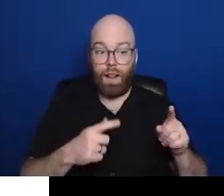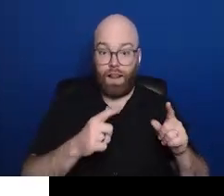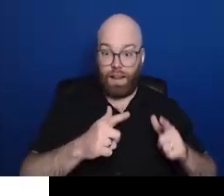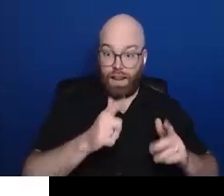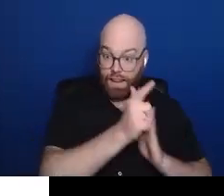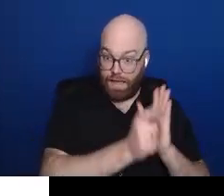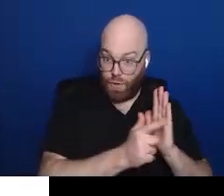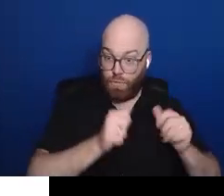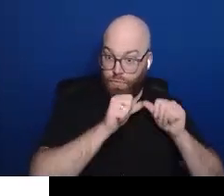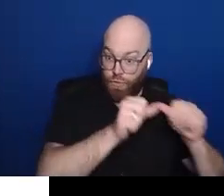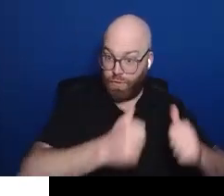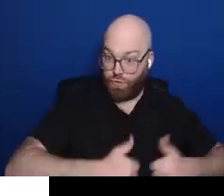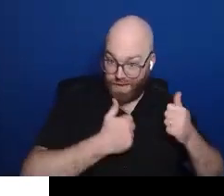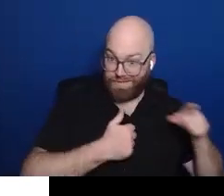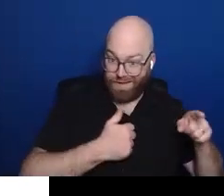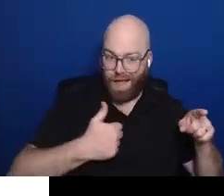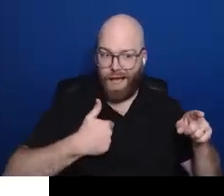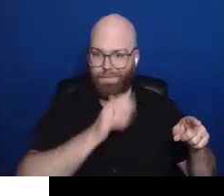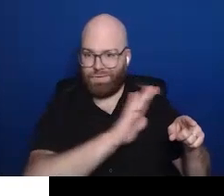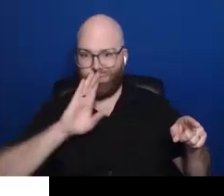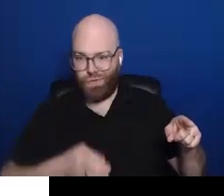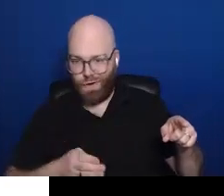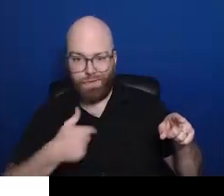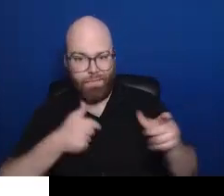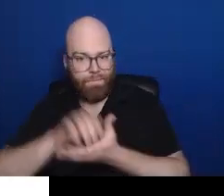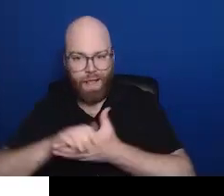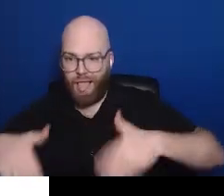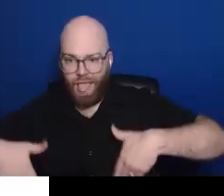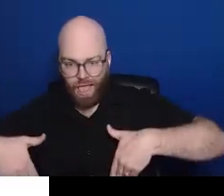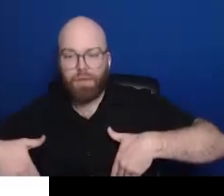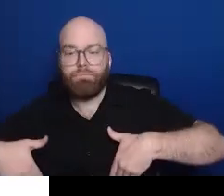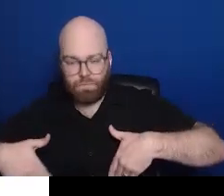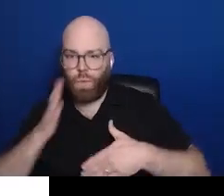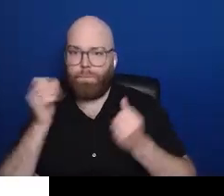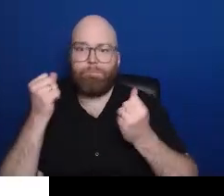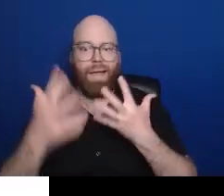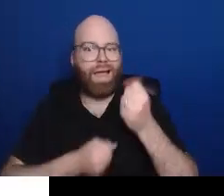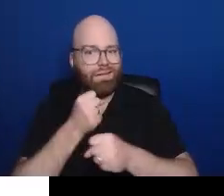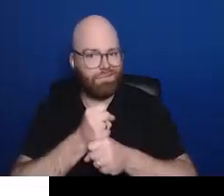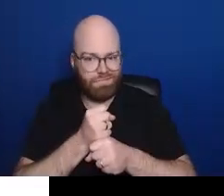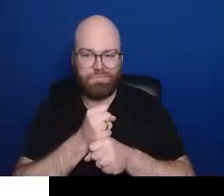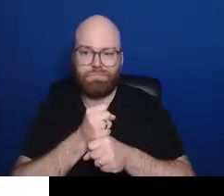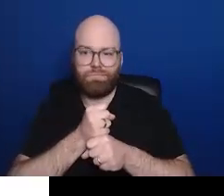and I am unmarried, it's still going to be years, right? The same thing if my U.S.